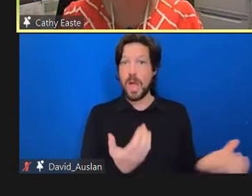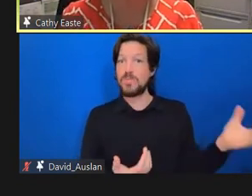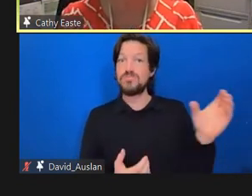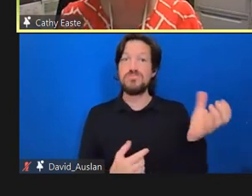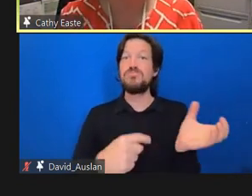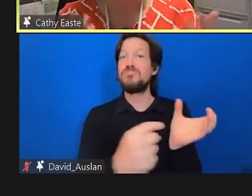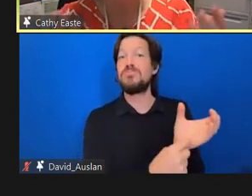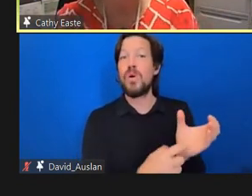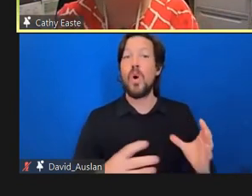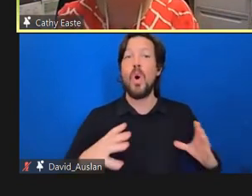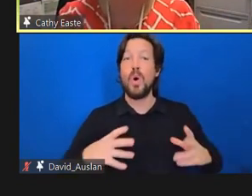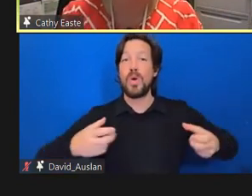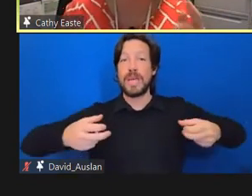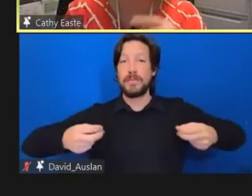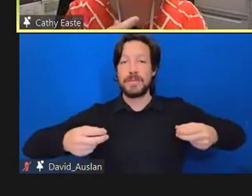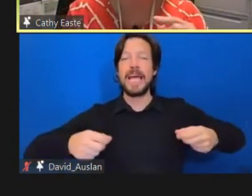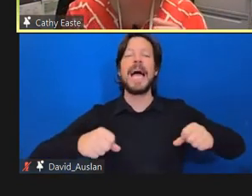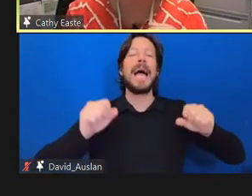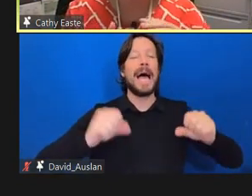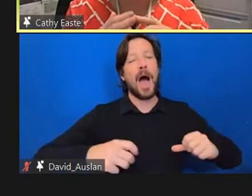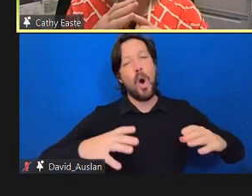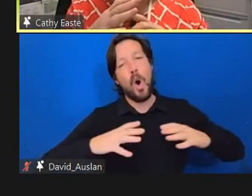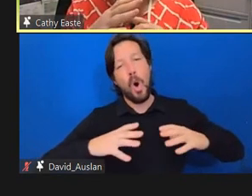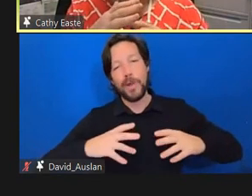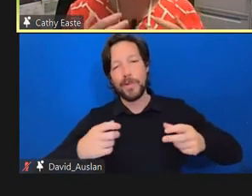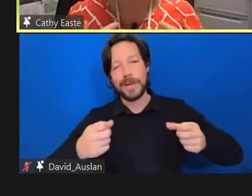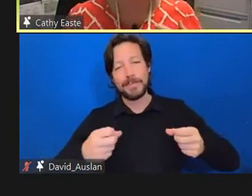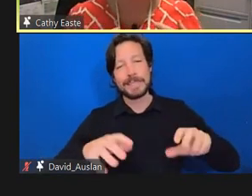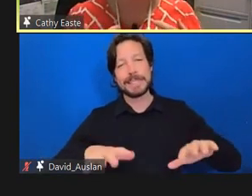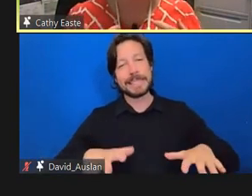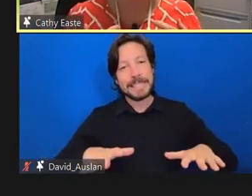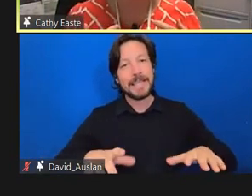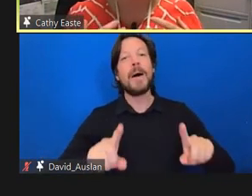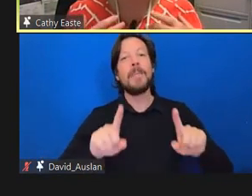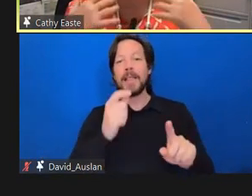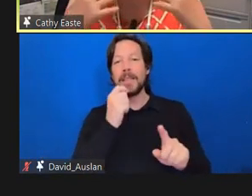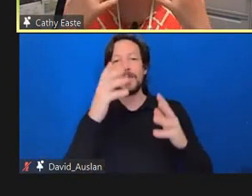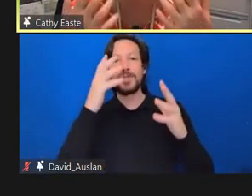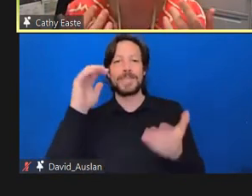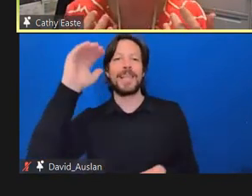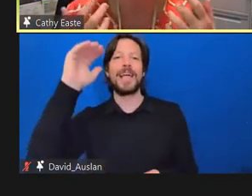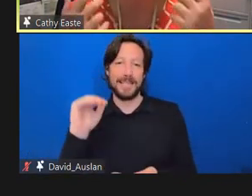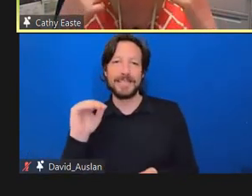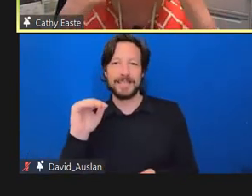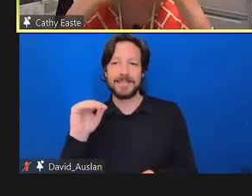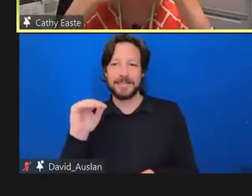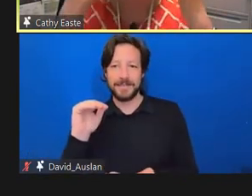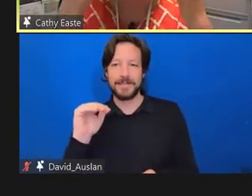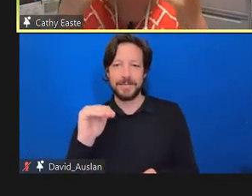captions. Yes, they're auto captions, but they take the strain off. So I am not trying to hear